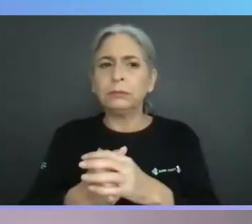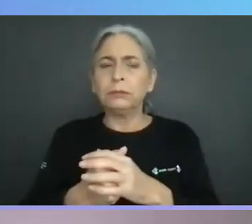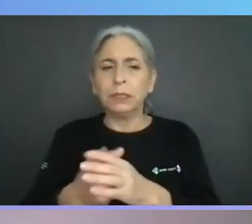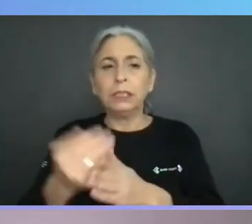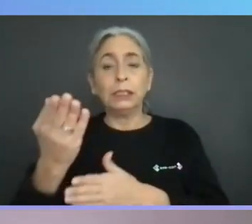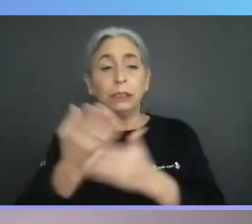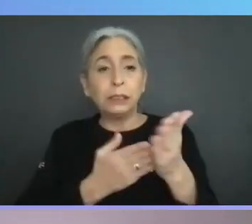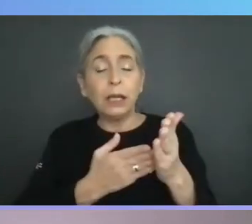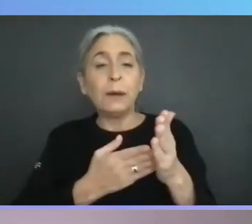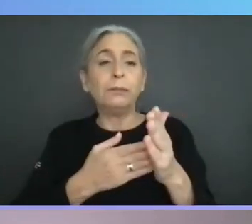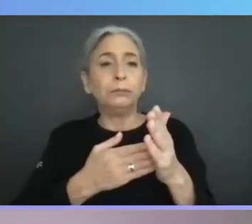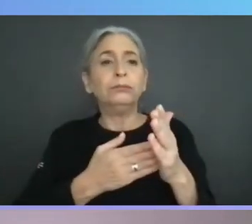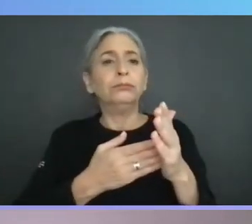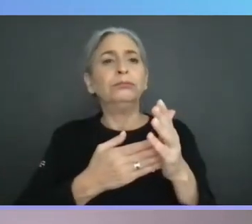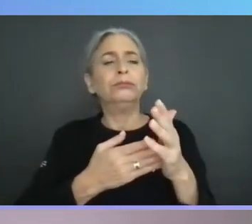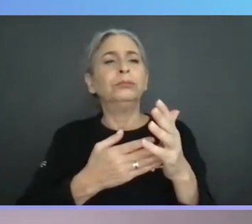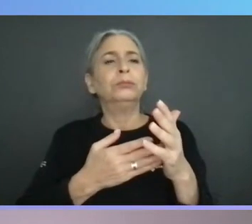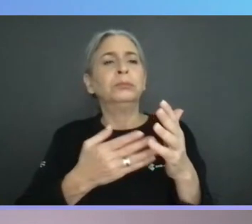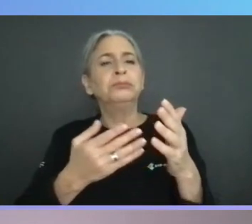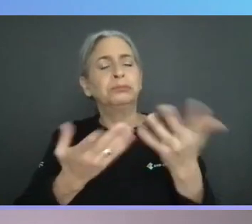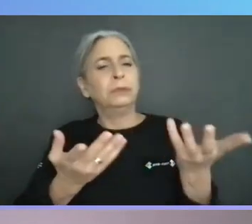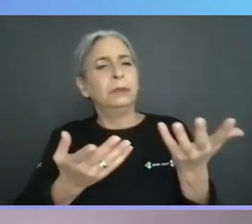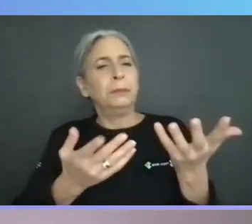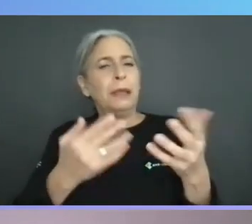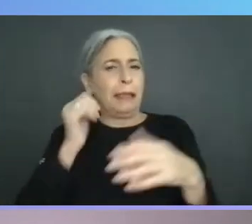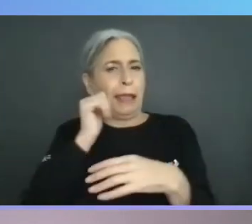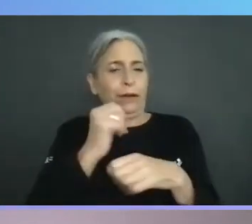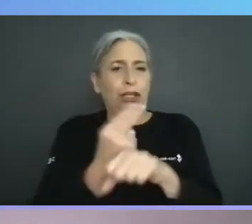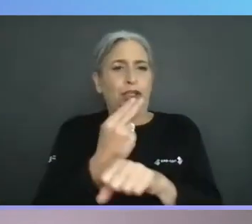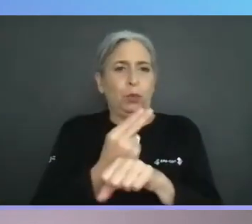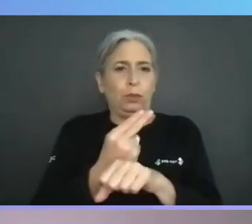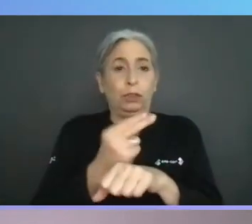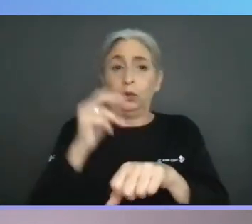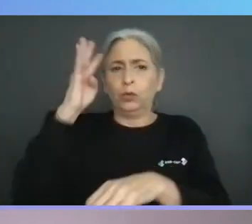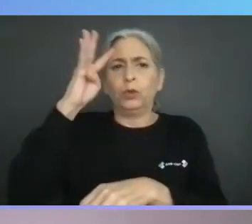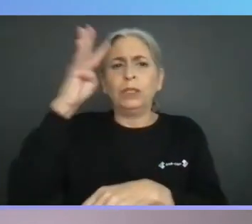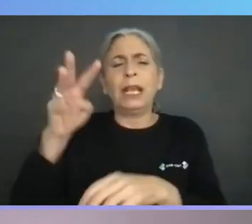goals for this research. We wanted to create a workflow and detailed instructions for writing high quality image